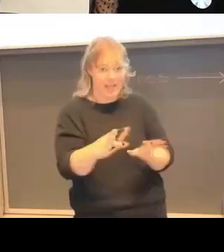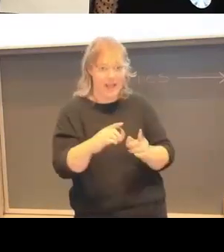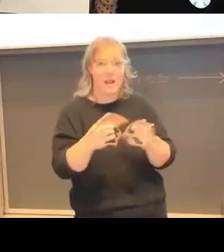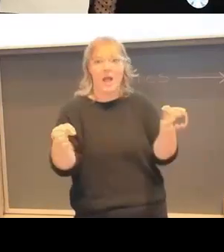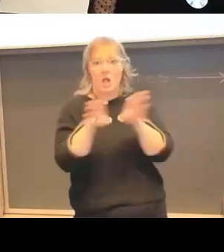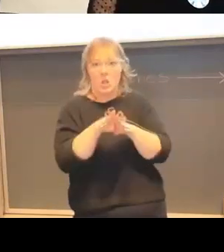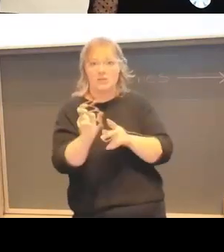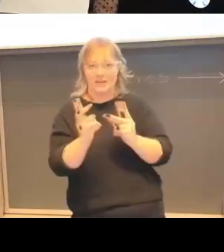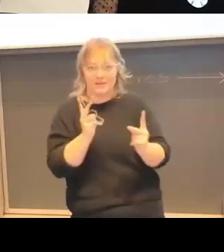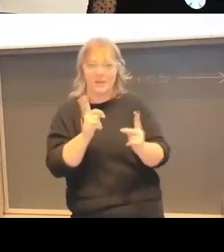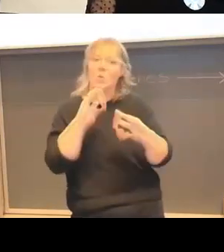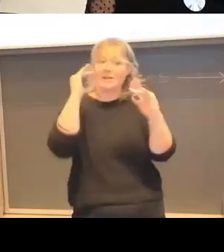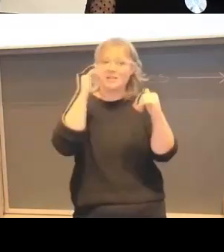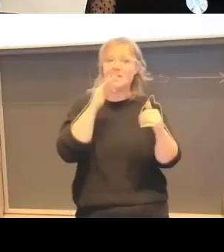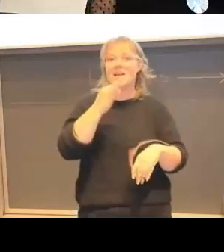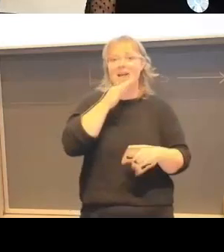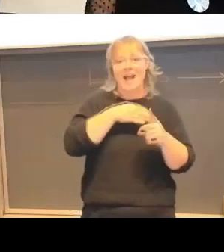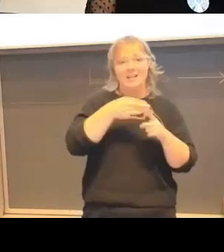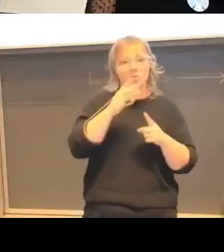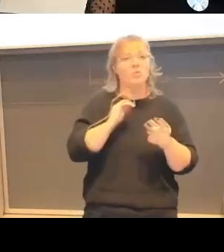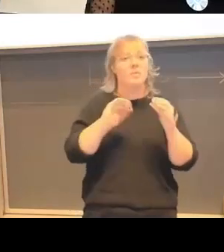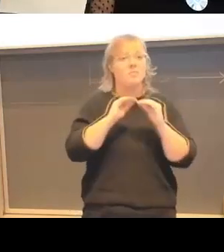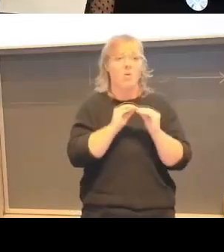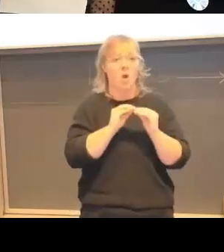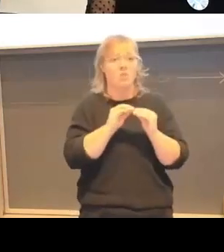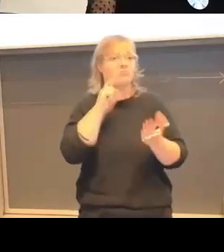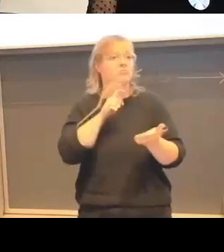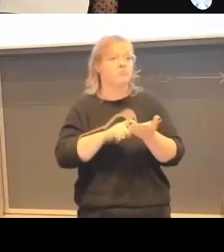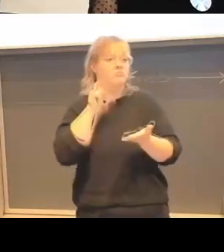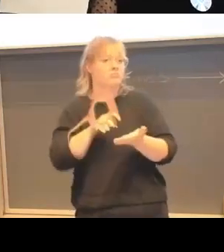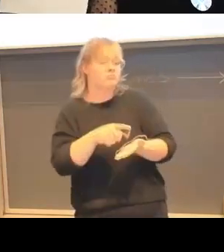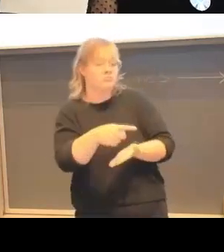expert coaches would be more Discerning endorsing behaviors as occurring with less frequency than